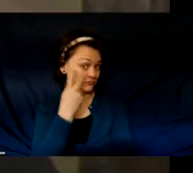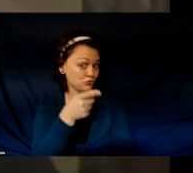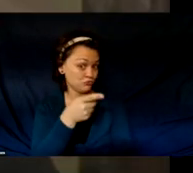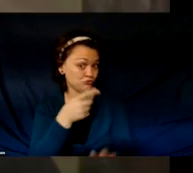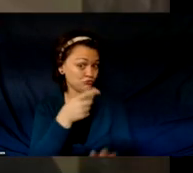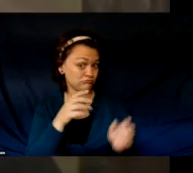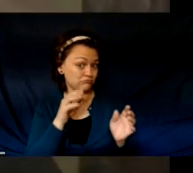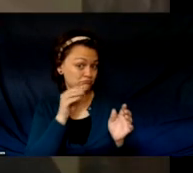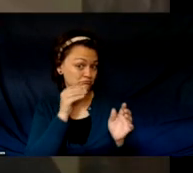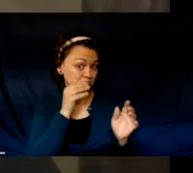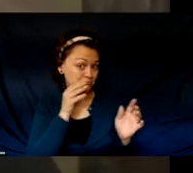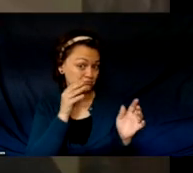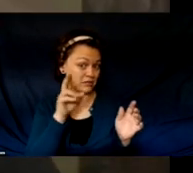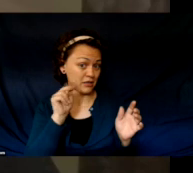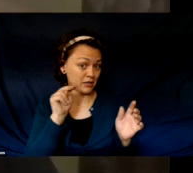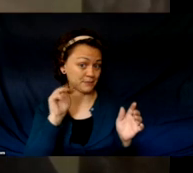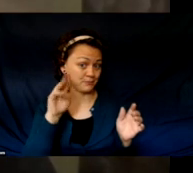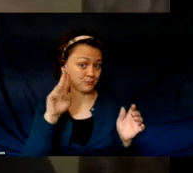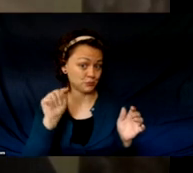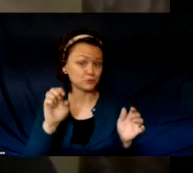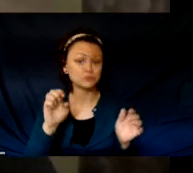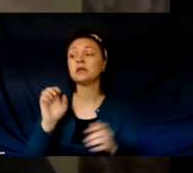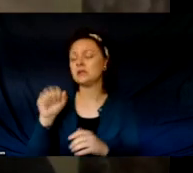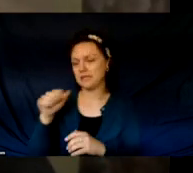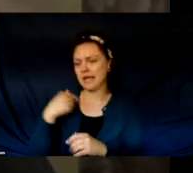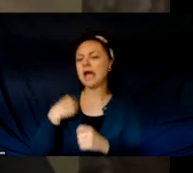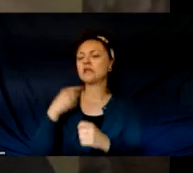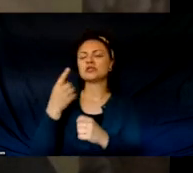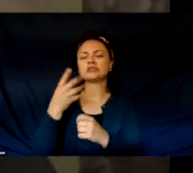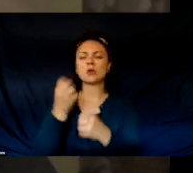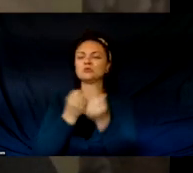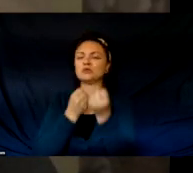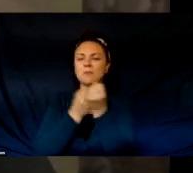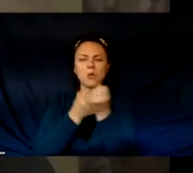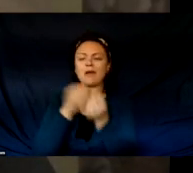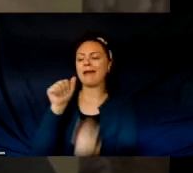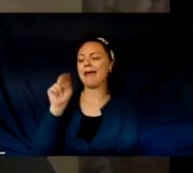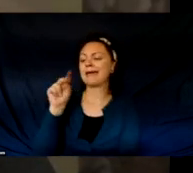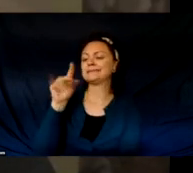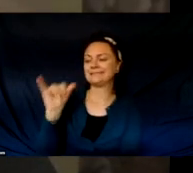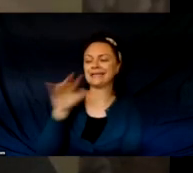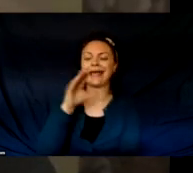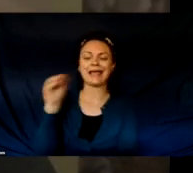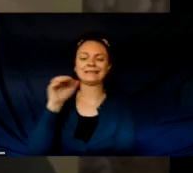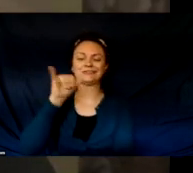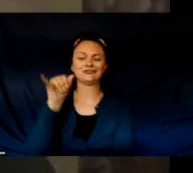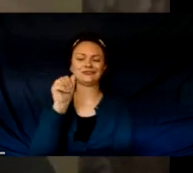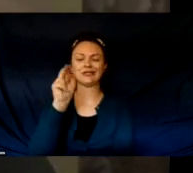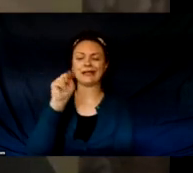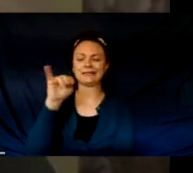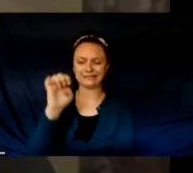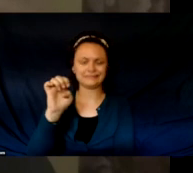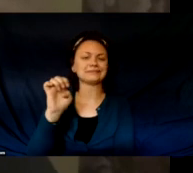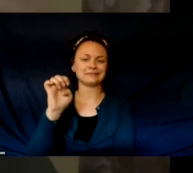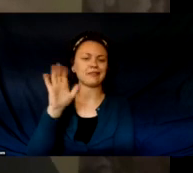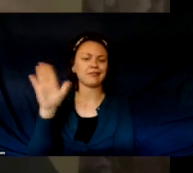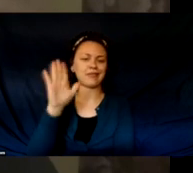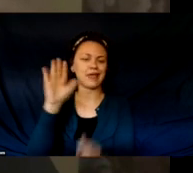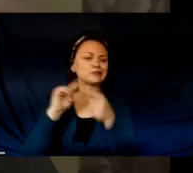in full support of Andy and Janie's statements involve people with disabilities that you're doing